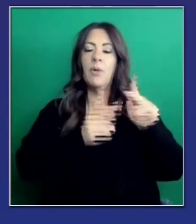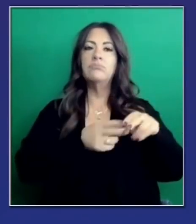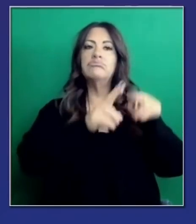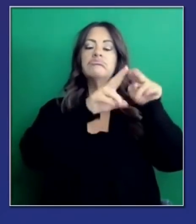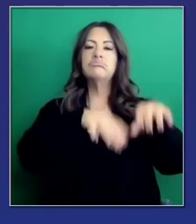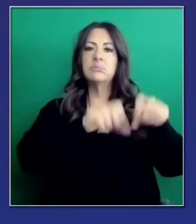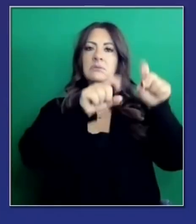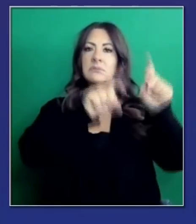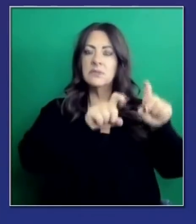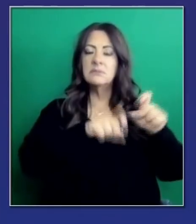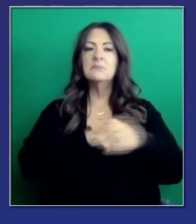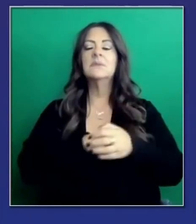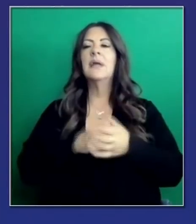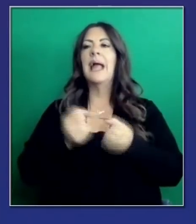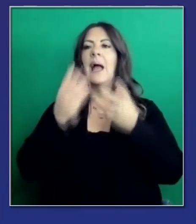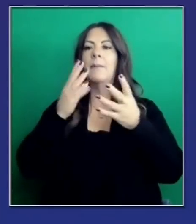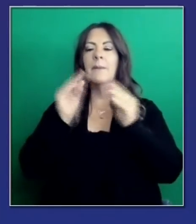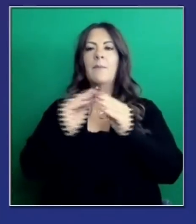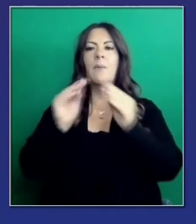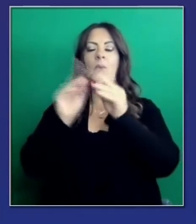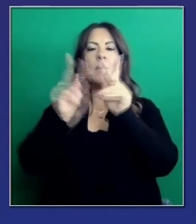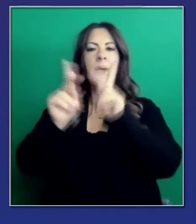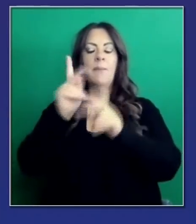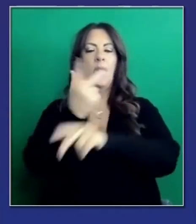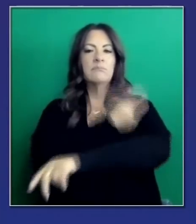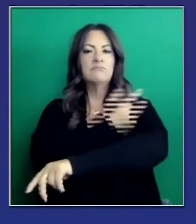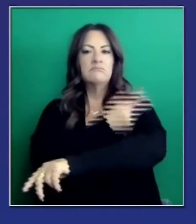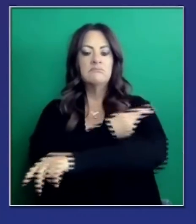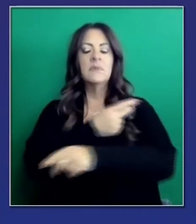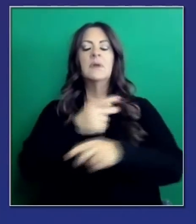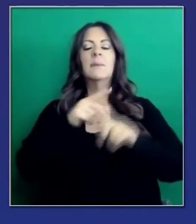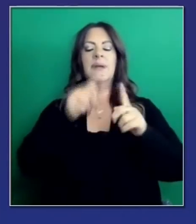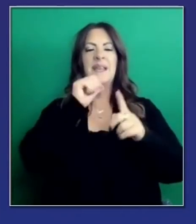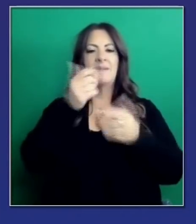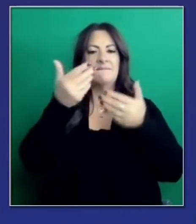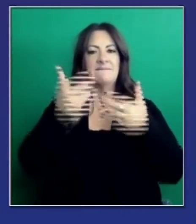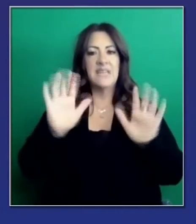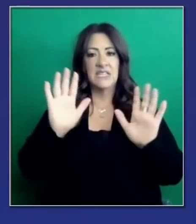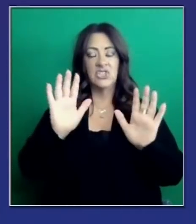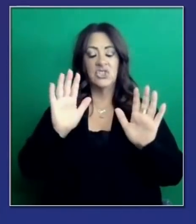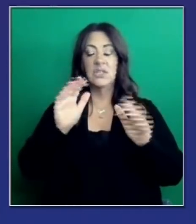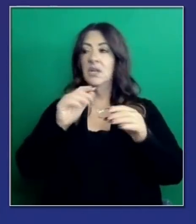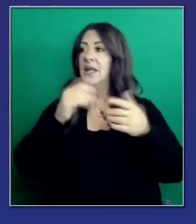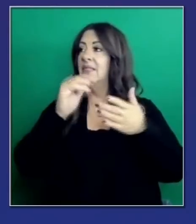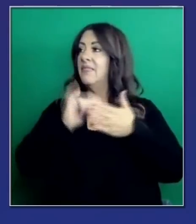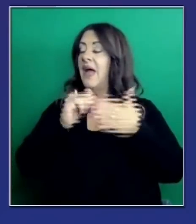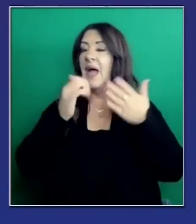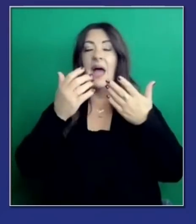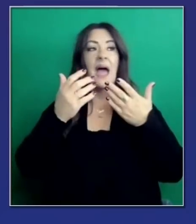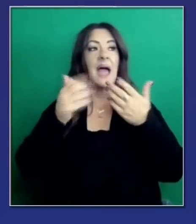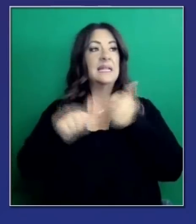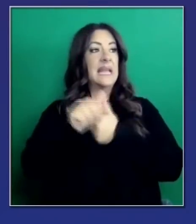DOWN SHOULD BE DOWN. CASE RATES, HOSPITALIZATION, ICUs.